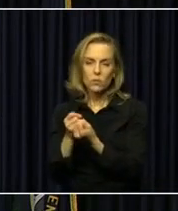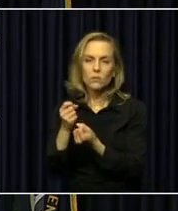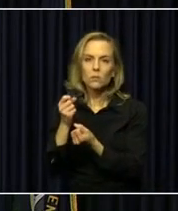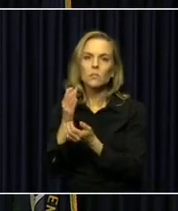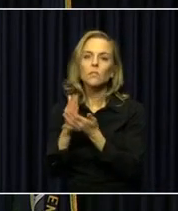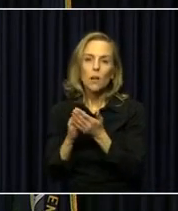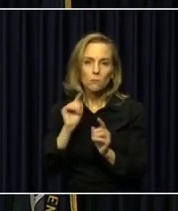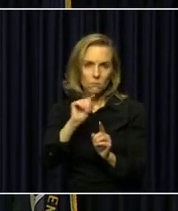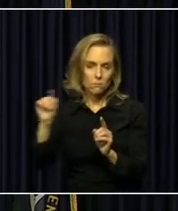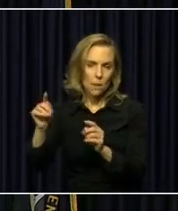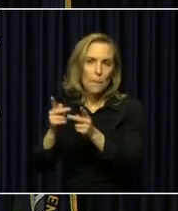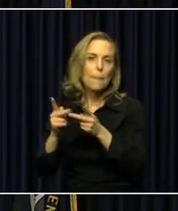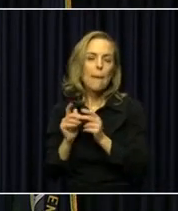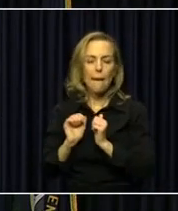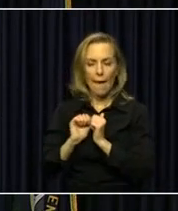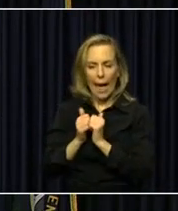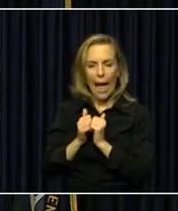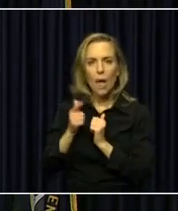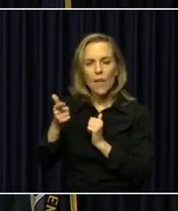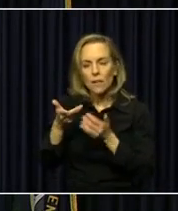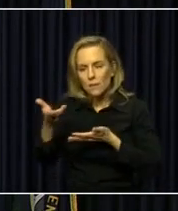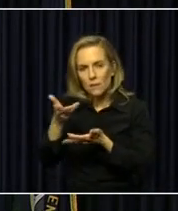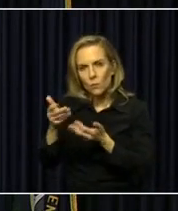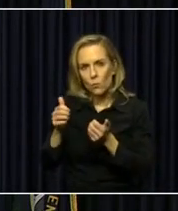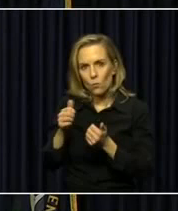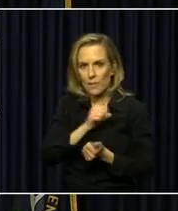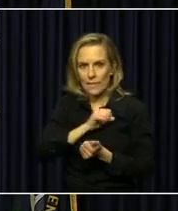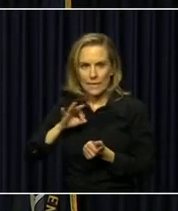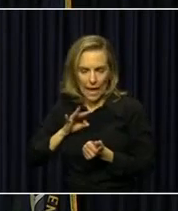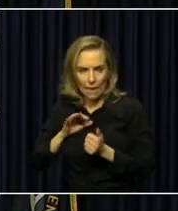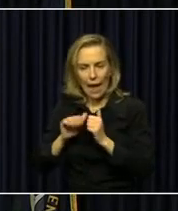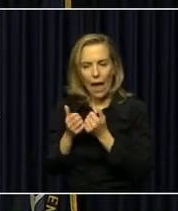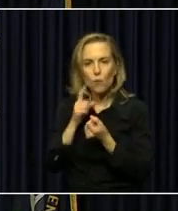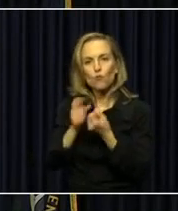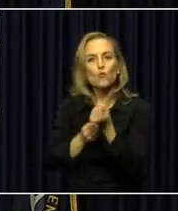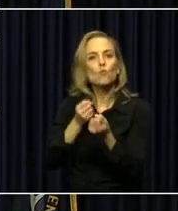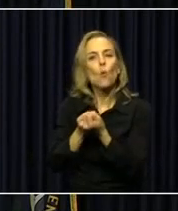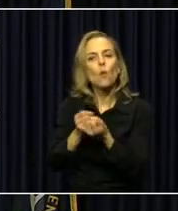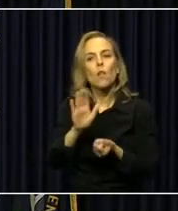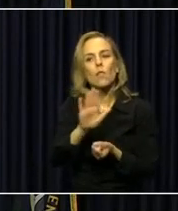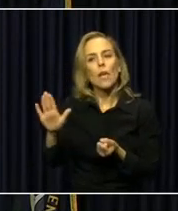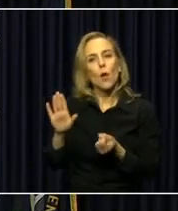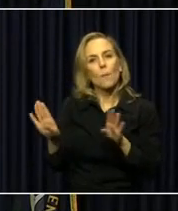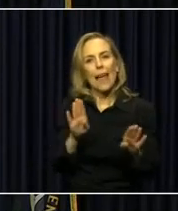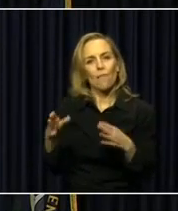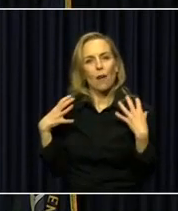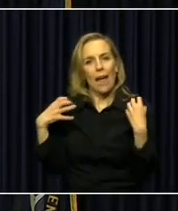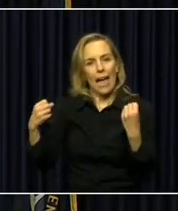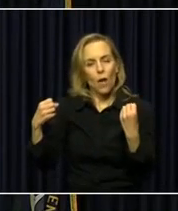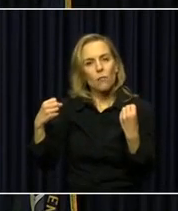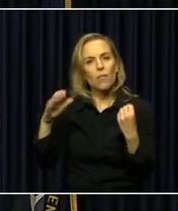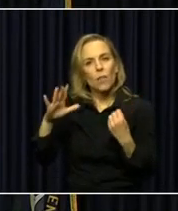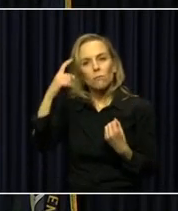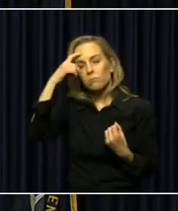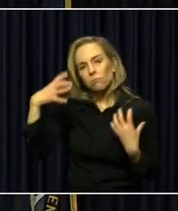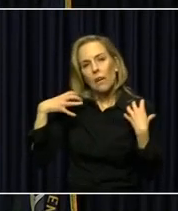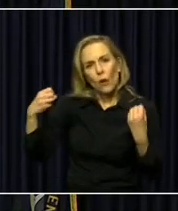THESE ARE RESIDENTS IN THEIR CHARGE. AND SO WE'RE GOING TO SUPPORT THOSE FACILITIES AND WE'RE GOING TO GIVE THEM ALL THE RESOURCES